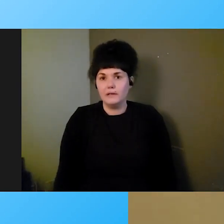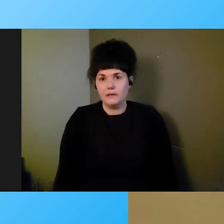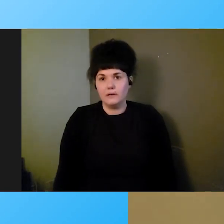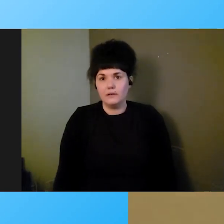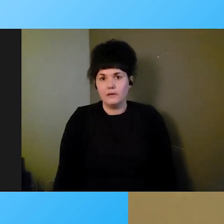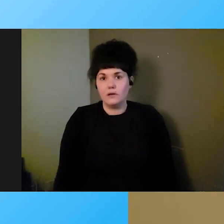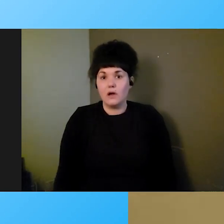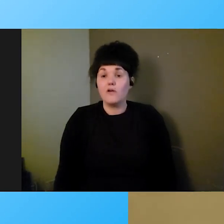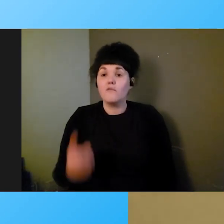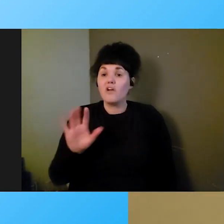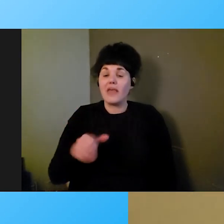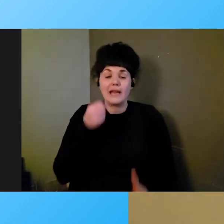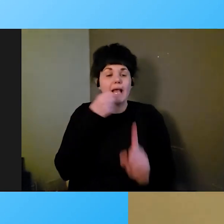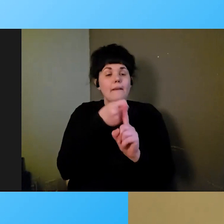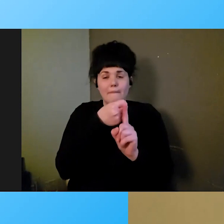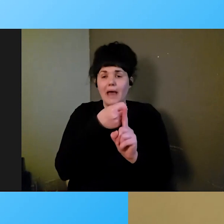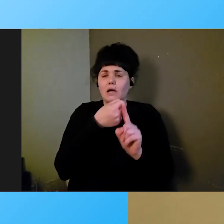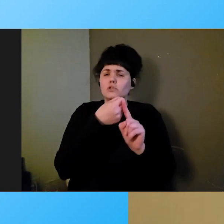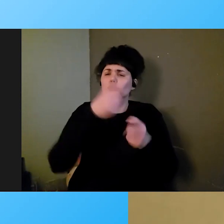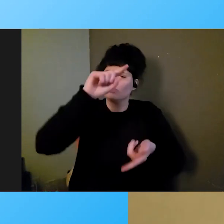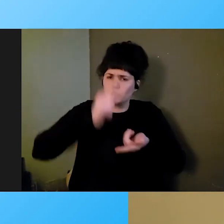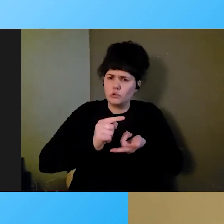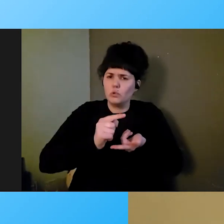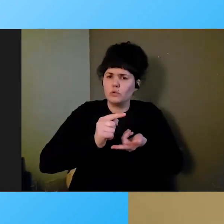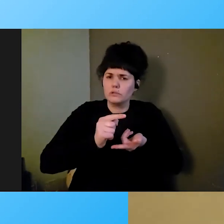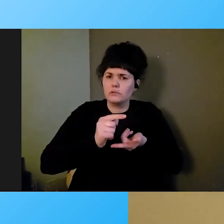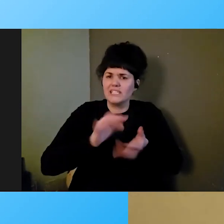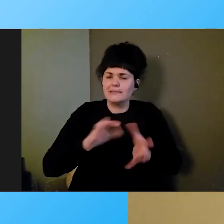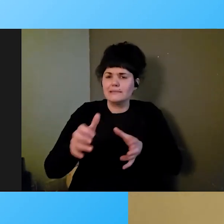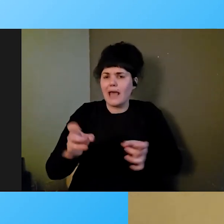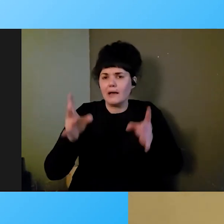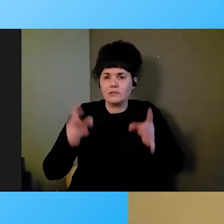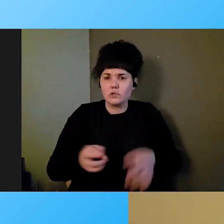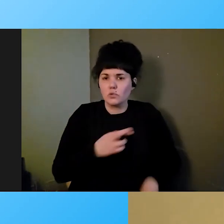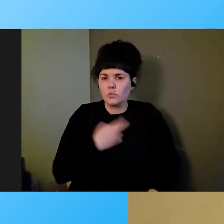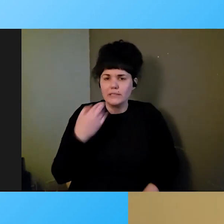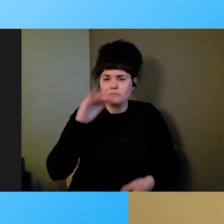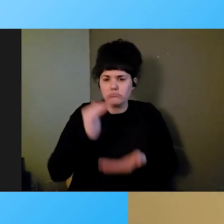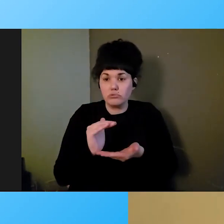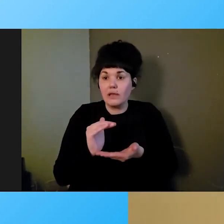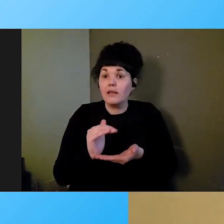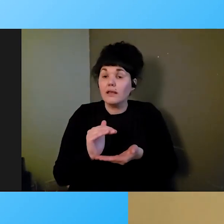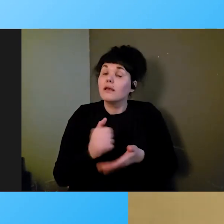impact of disaster risk. And I can say to you that